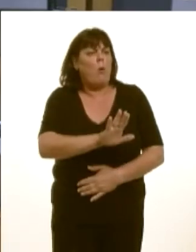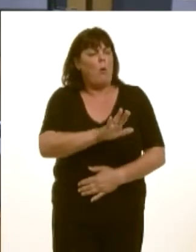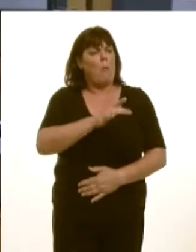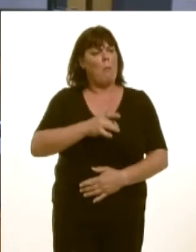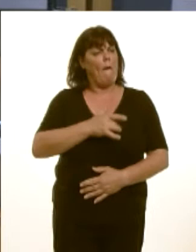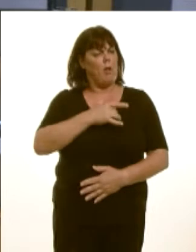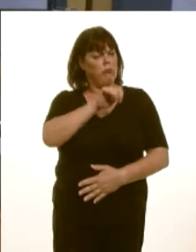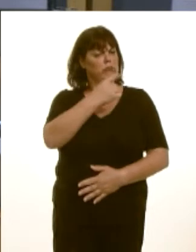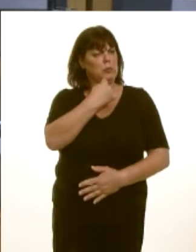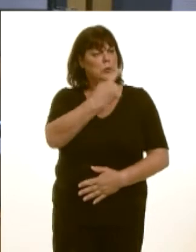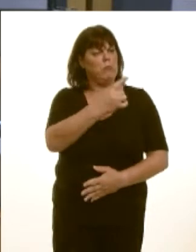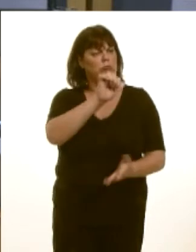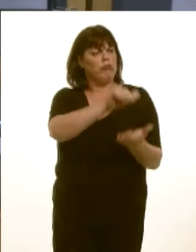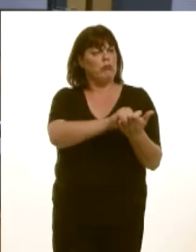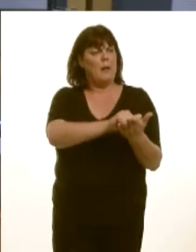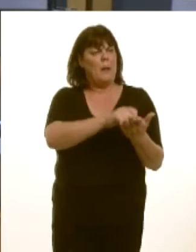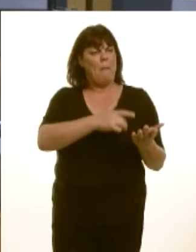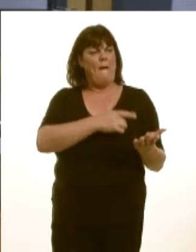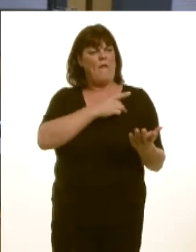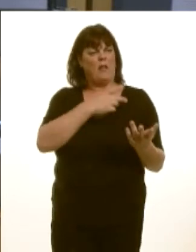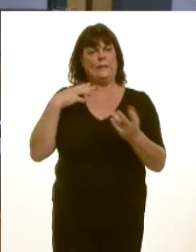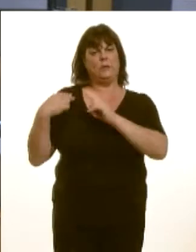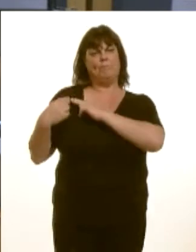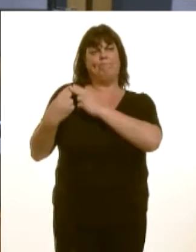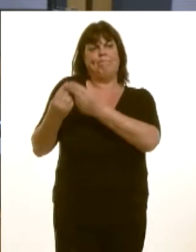However, this is a matter, we believe, that is best dealt with via the curriculum and